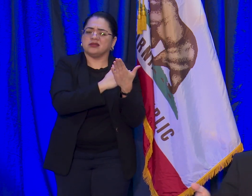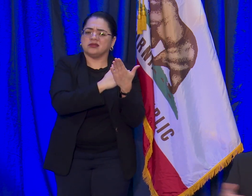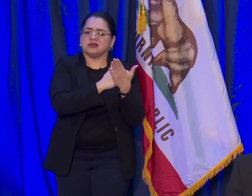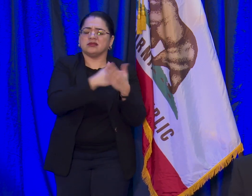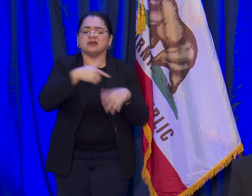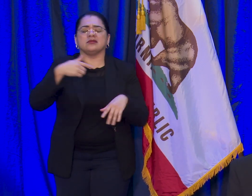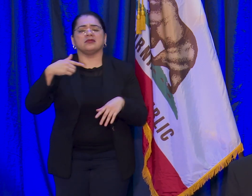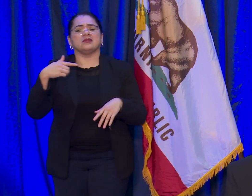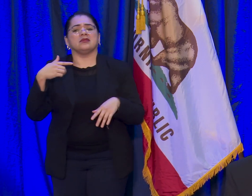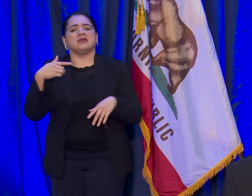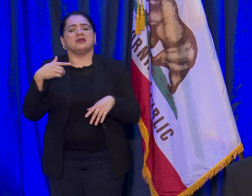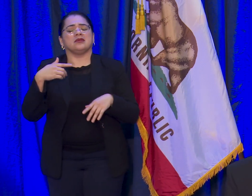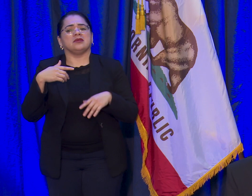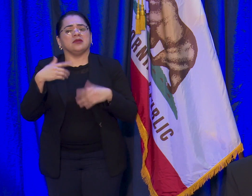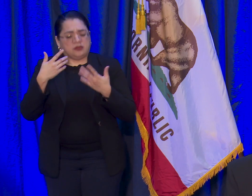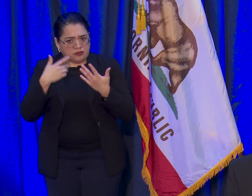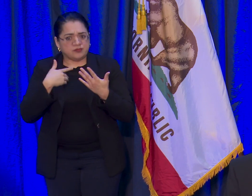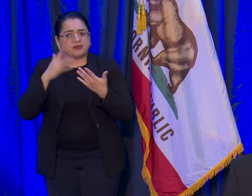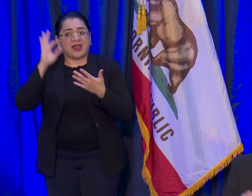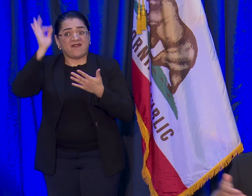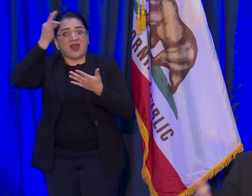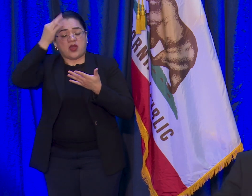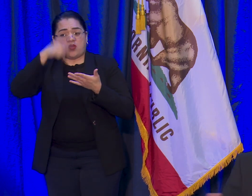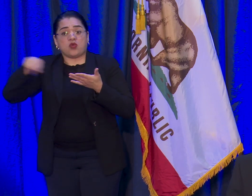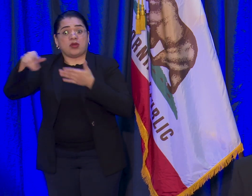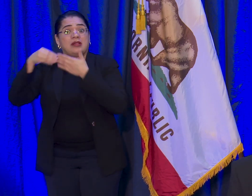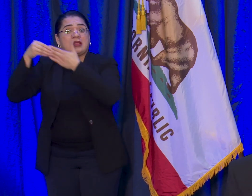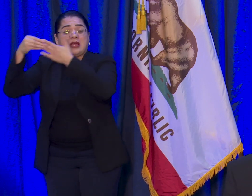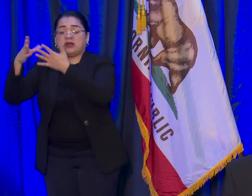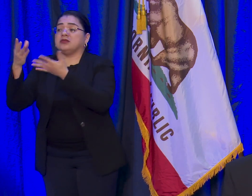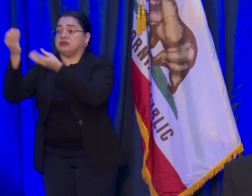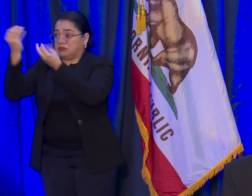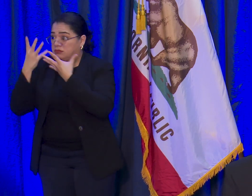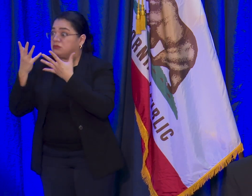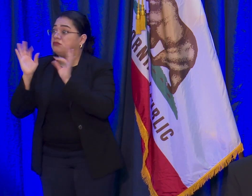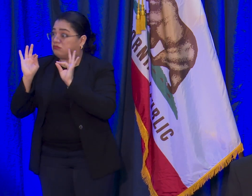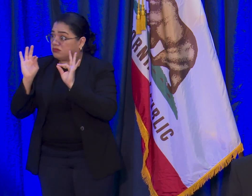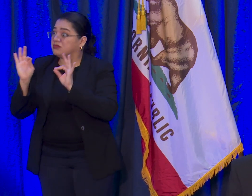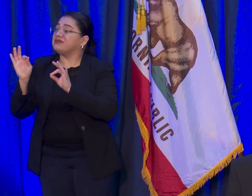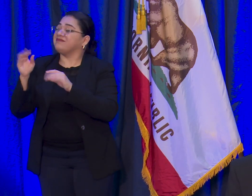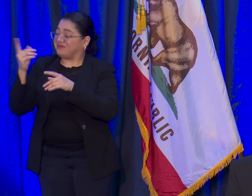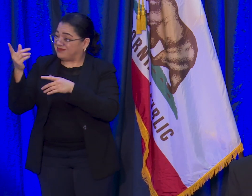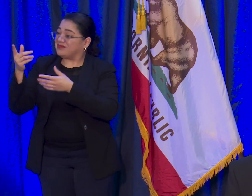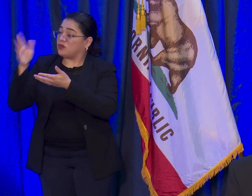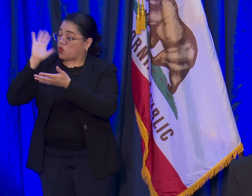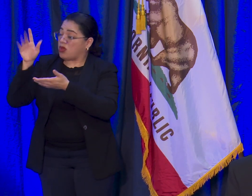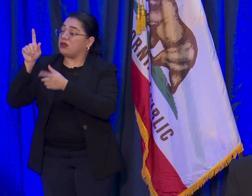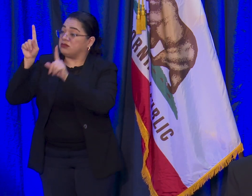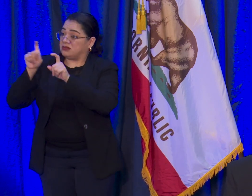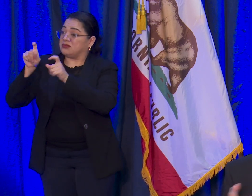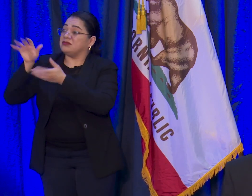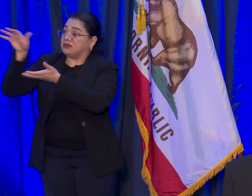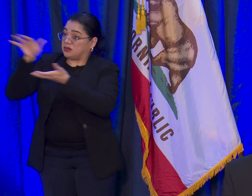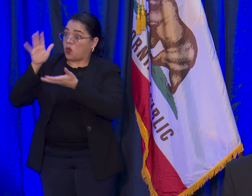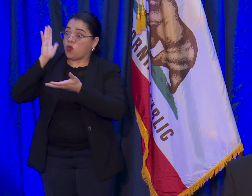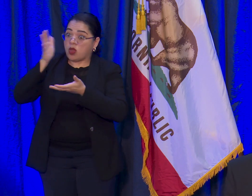federal partners and leaders say the tests are on the way and we are actively,